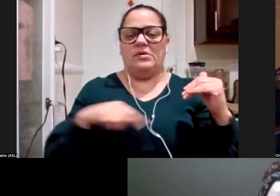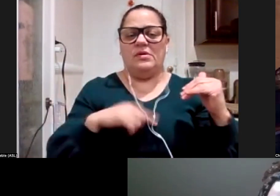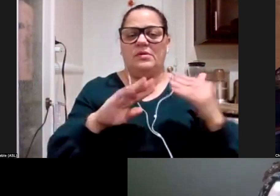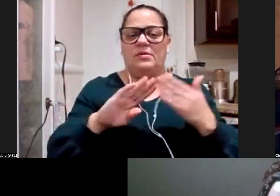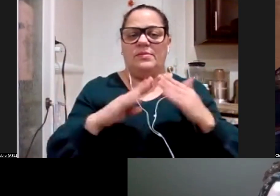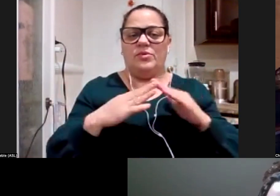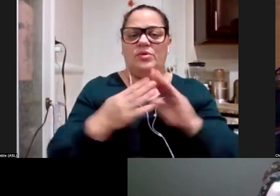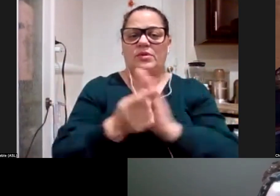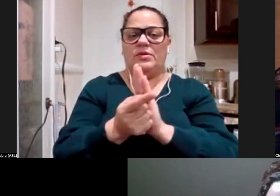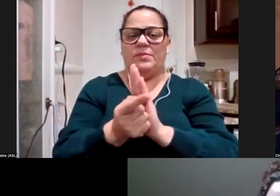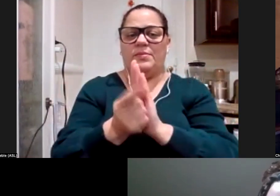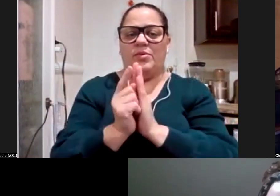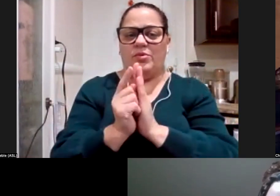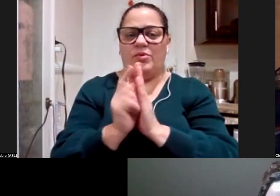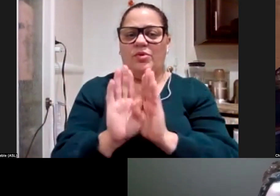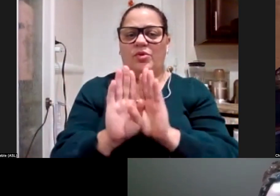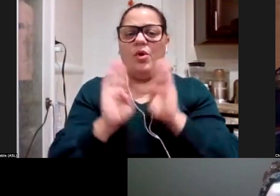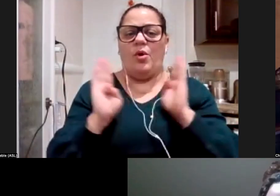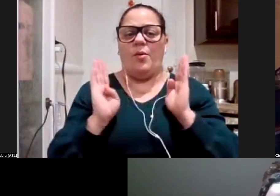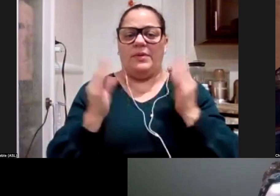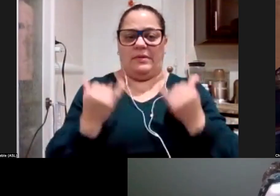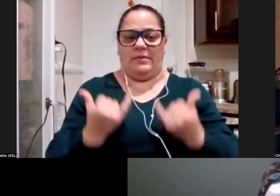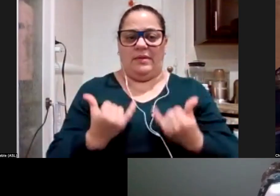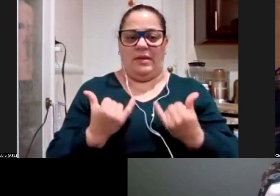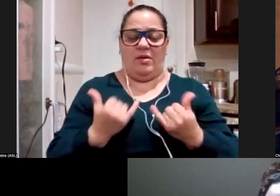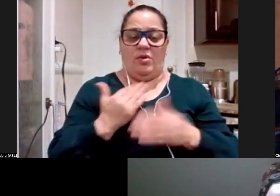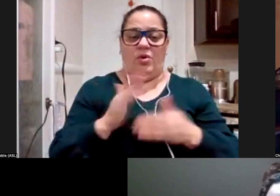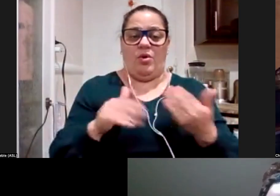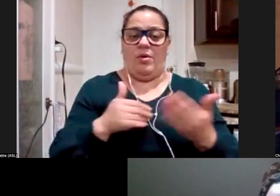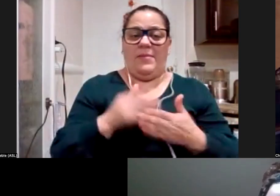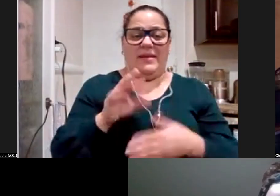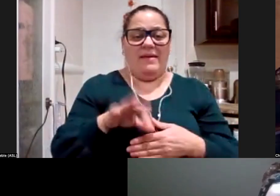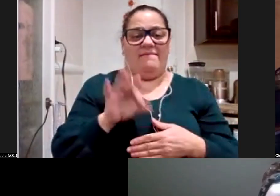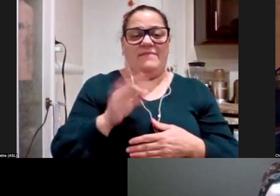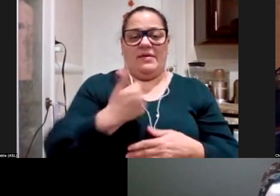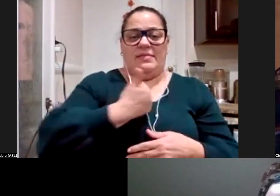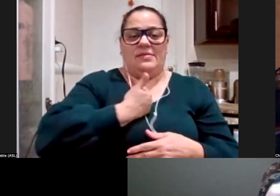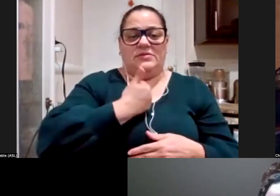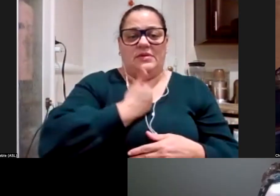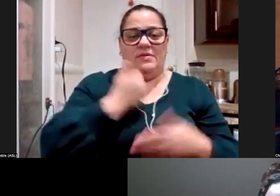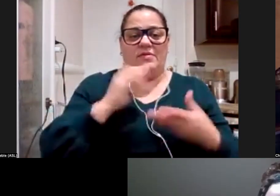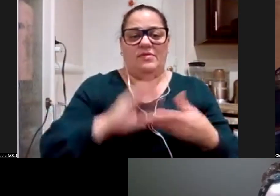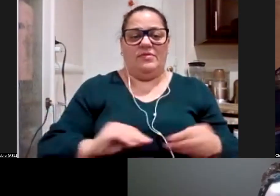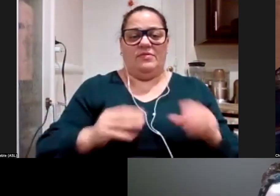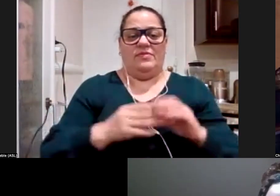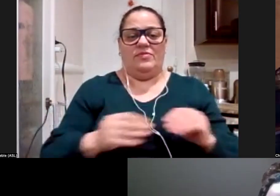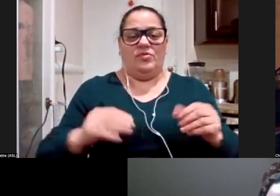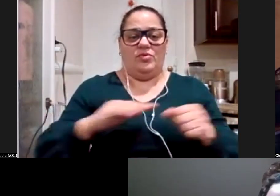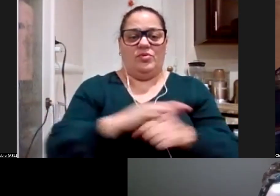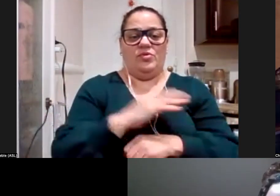this opening foray, everyone may not find their stor their complete stories or their histories